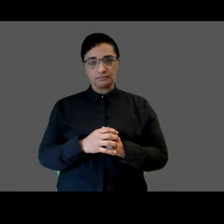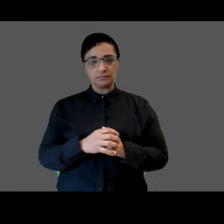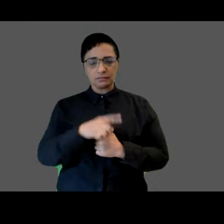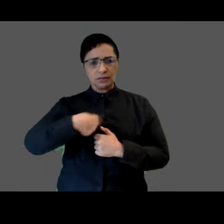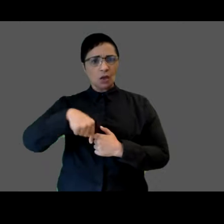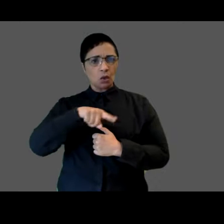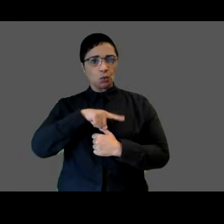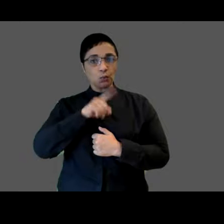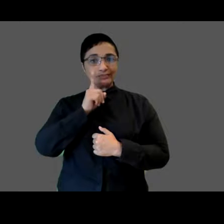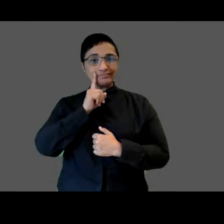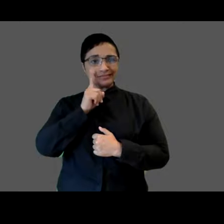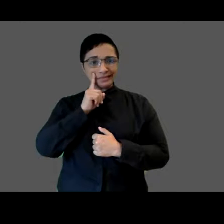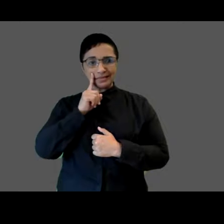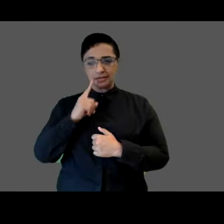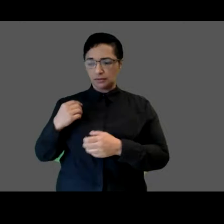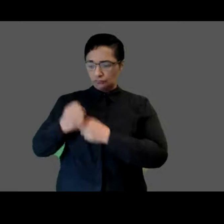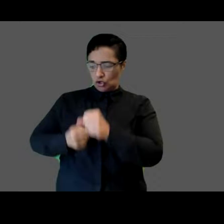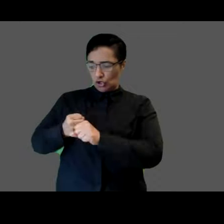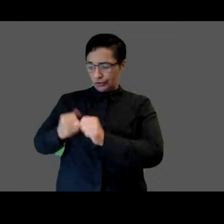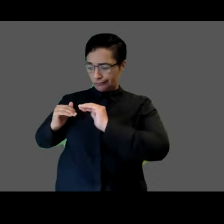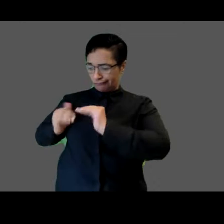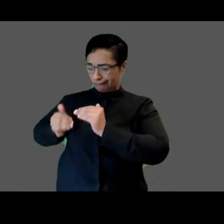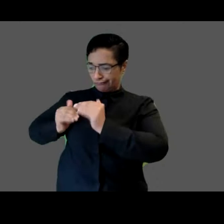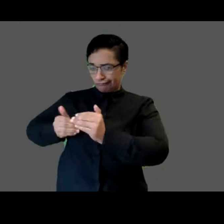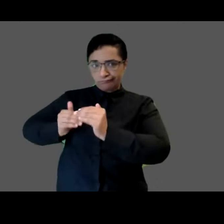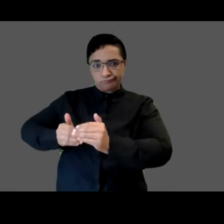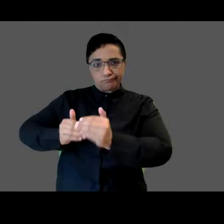we have seen in the last couple of years, is that organizations of persons with disabilities,